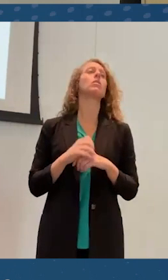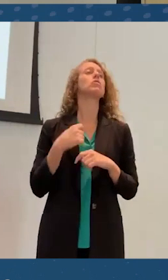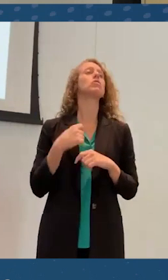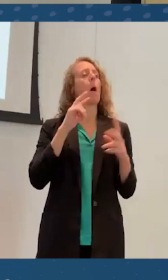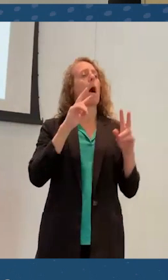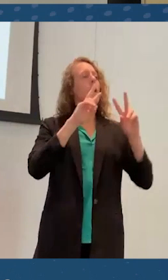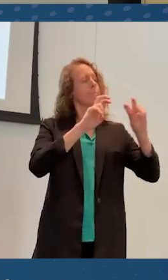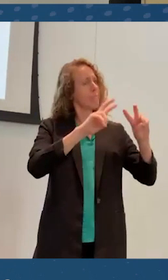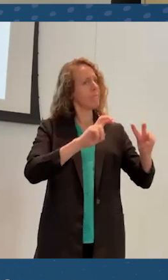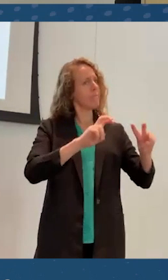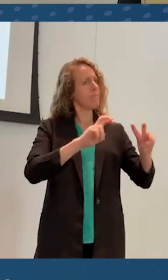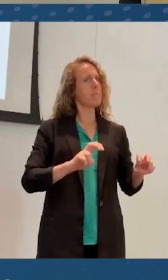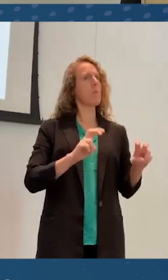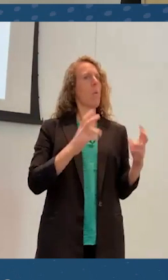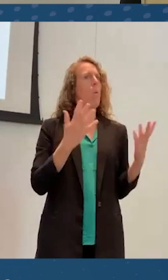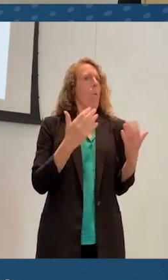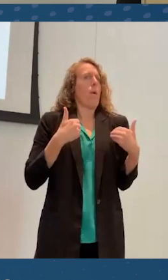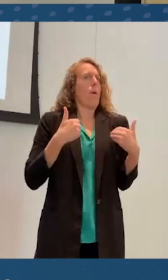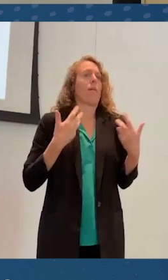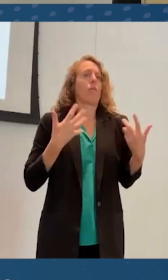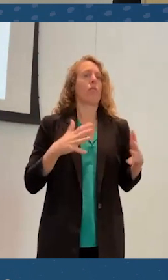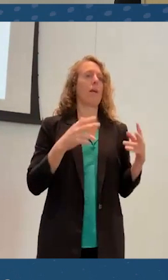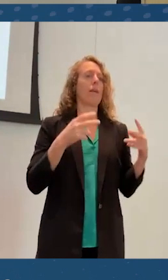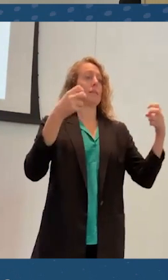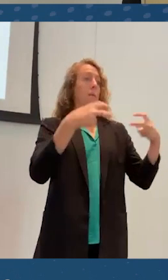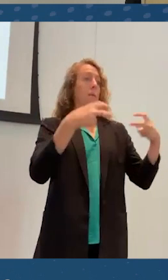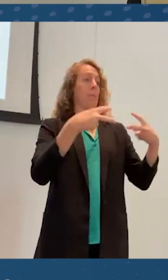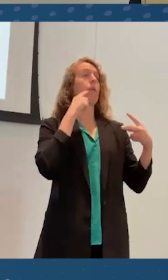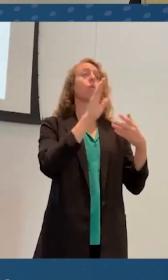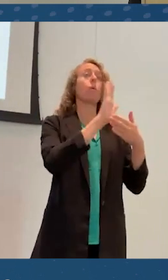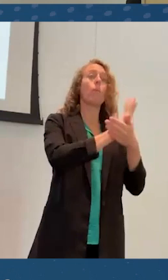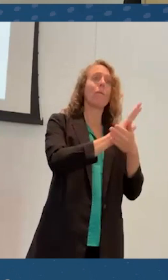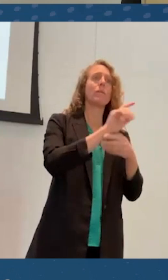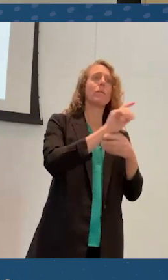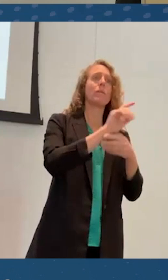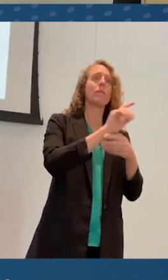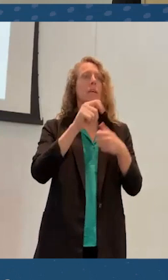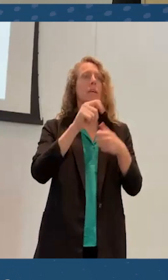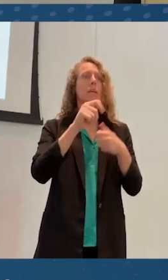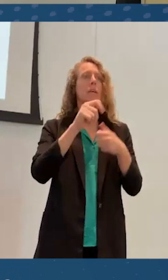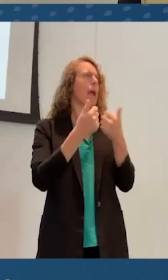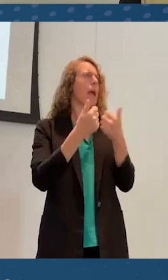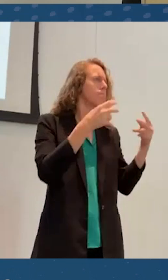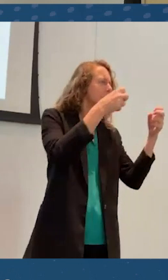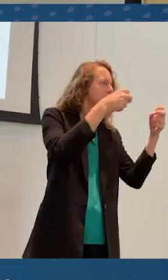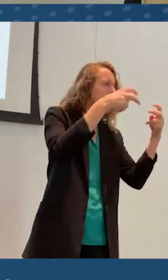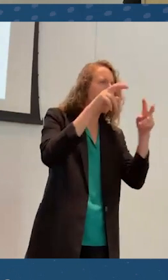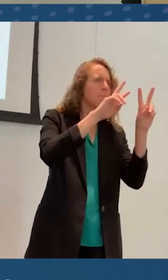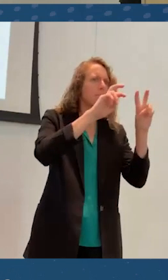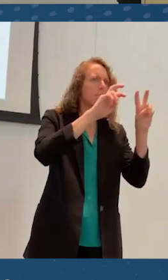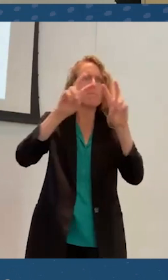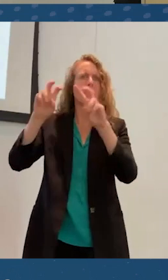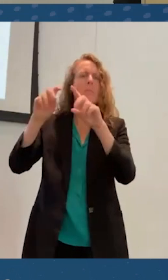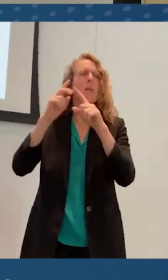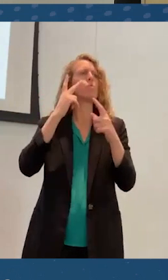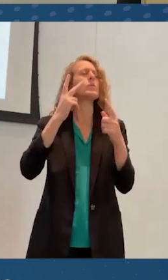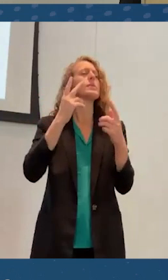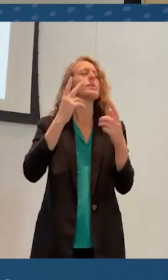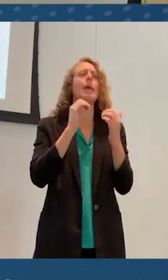at existing subtitles in movies, TV and games, to learn how subtitles have been addressing people's needs.